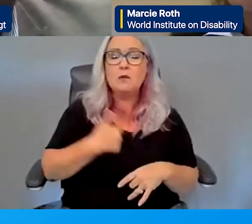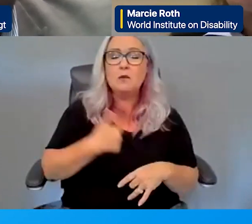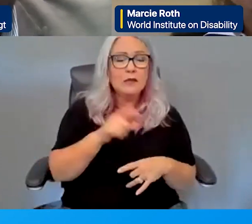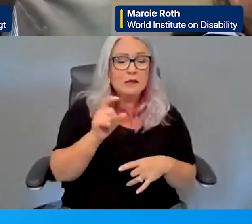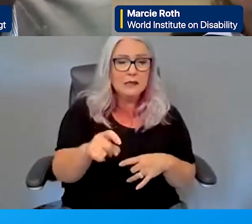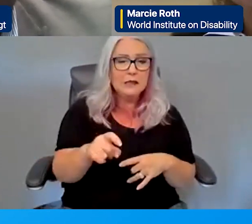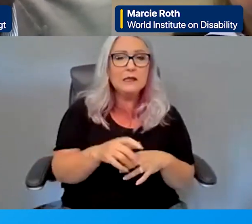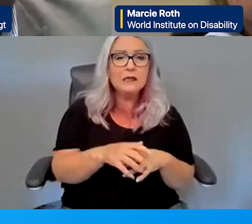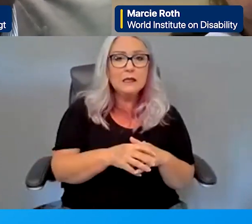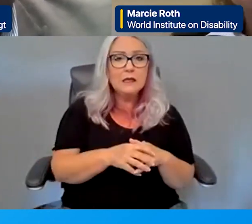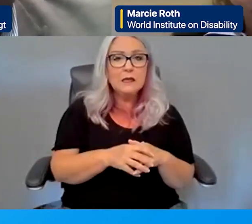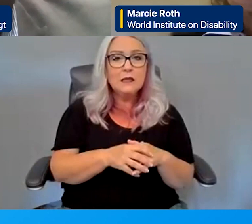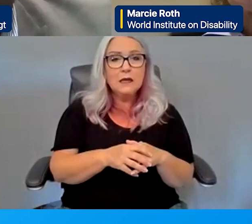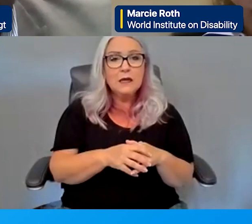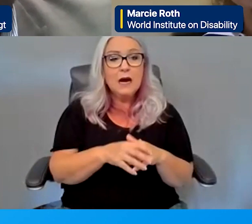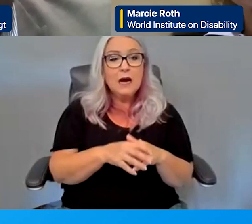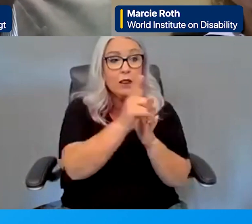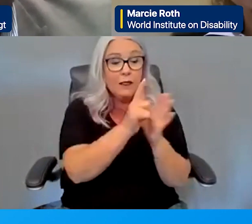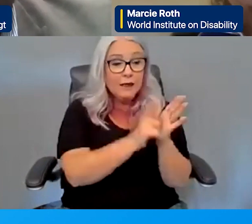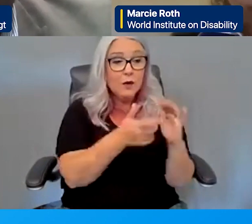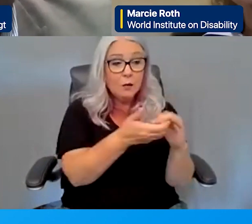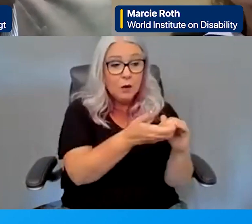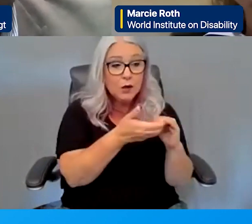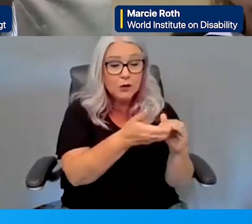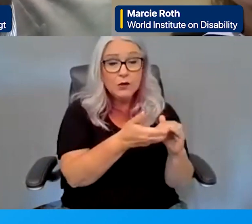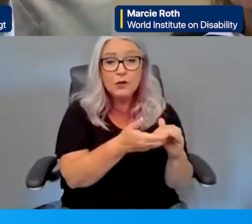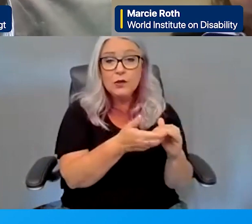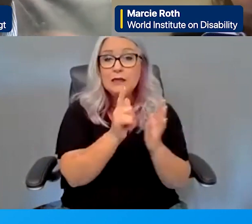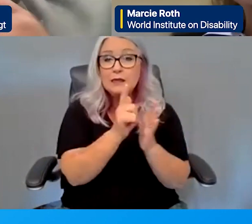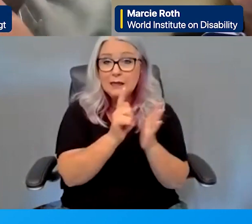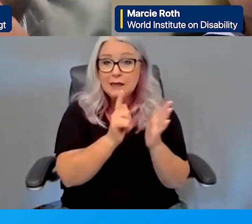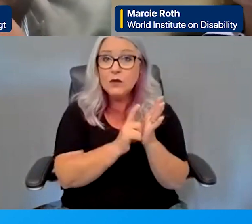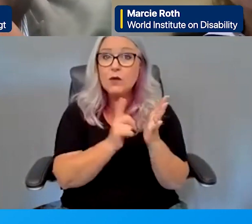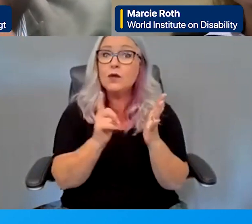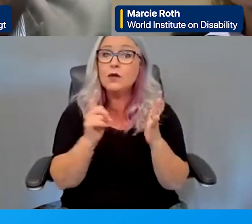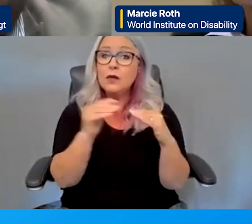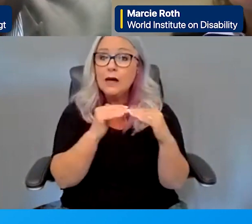our legal colleagues to help us